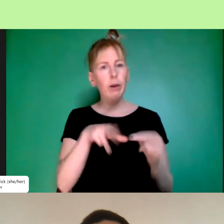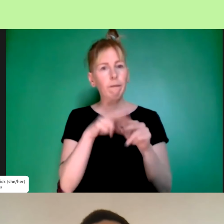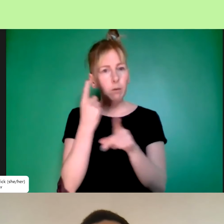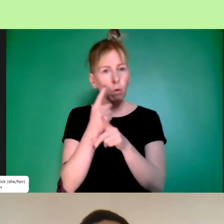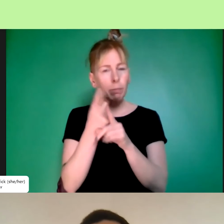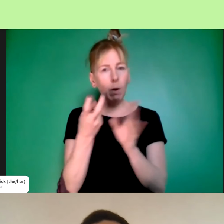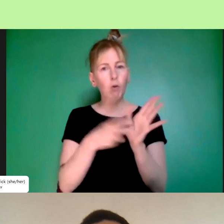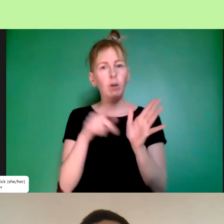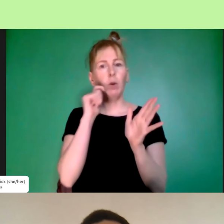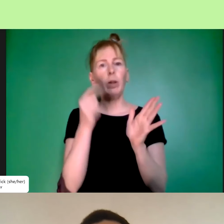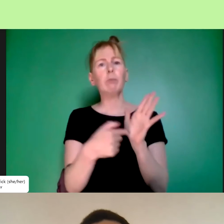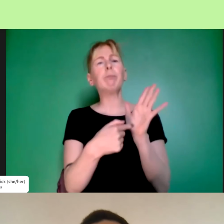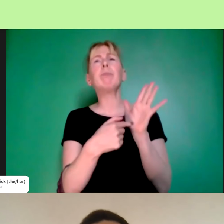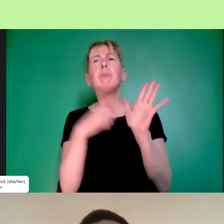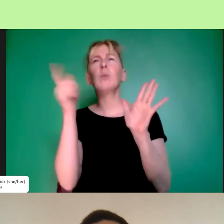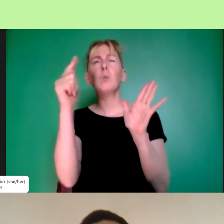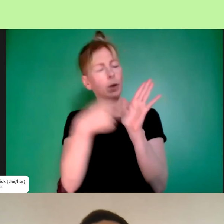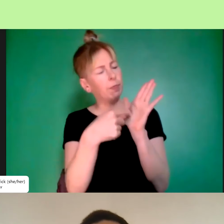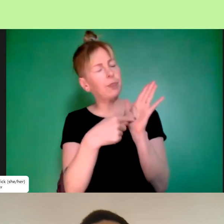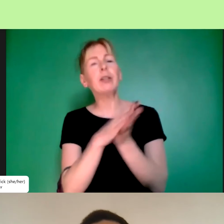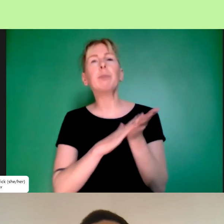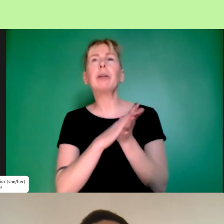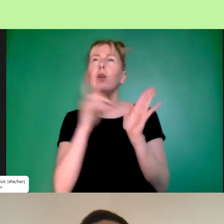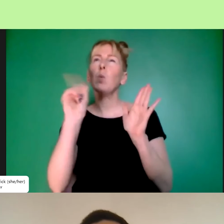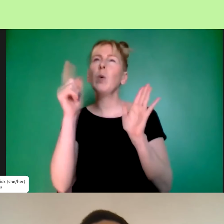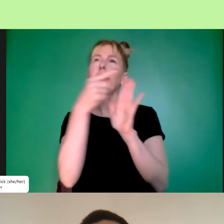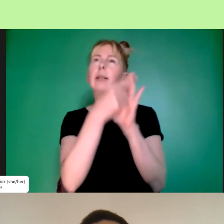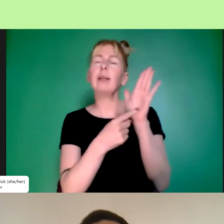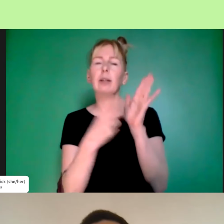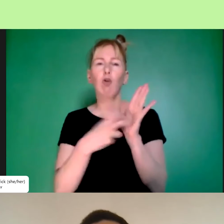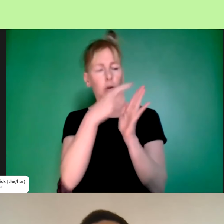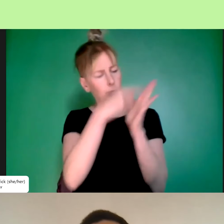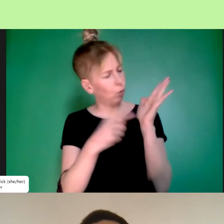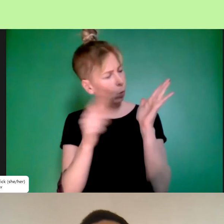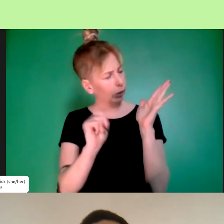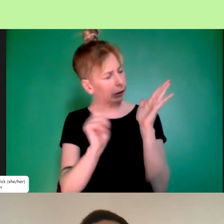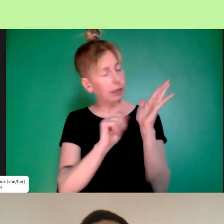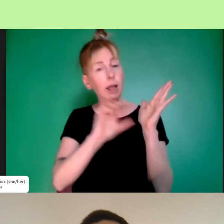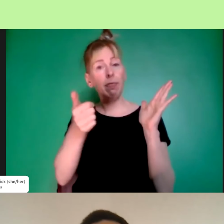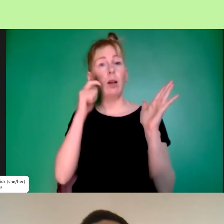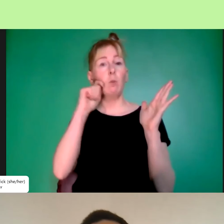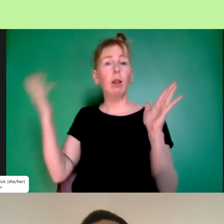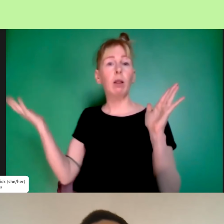actuality, right? And then the third thing is to come with my counter contract. That is so